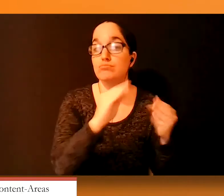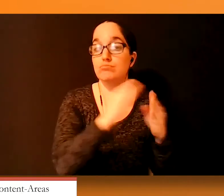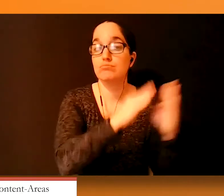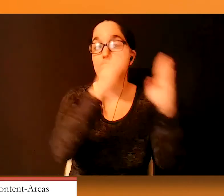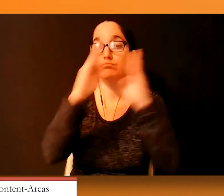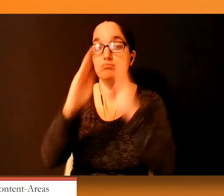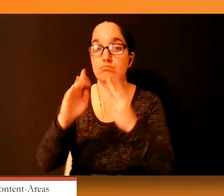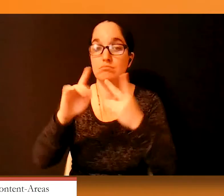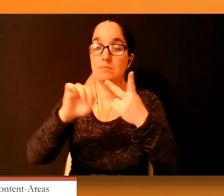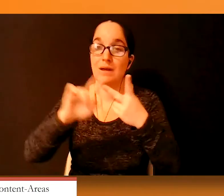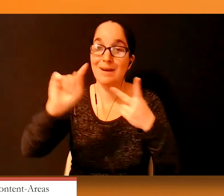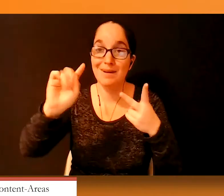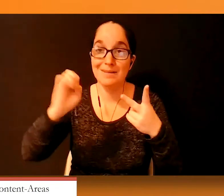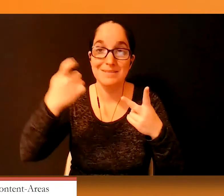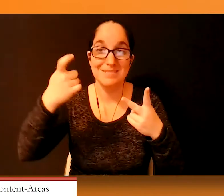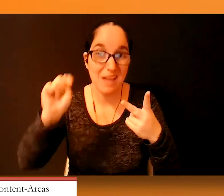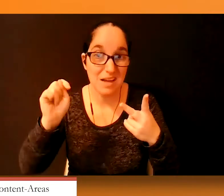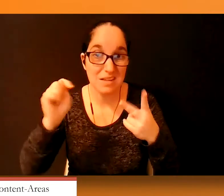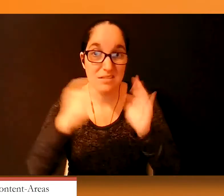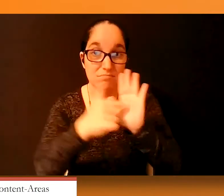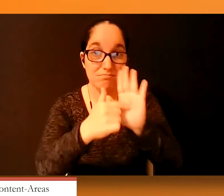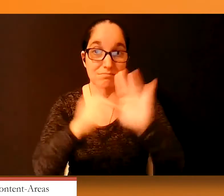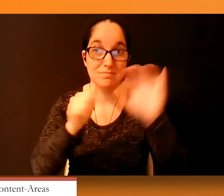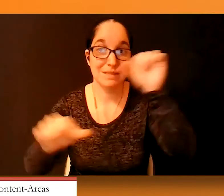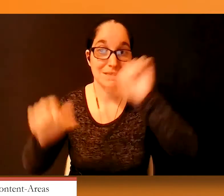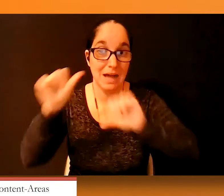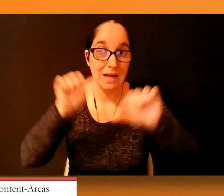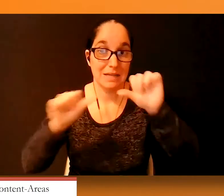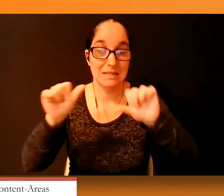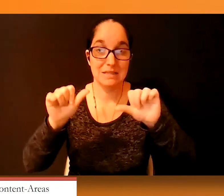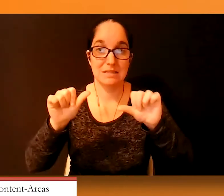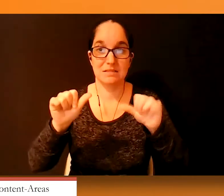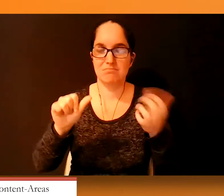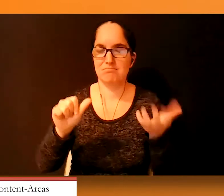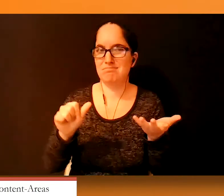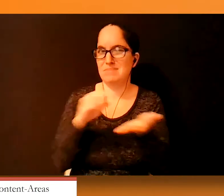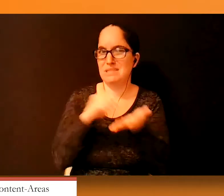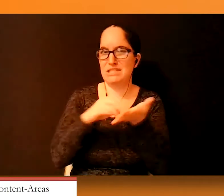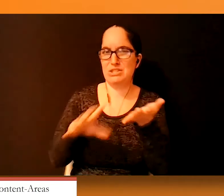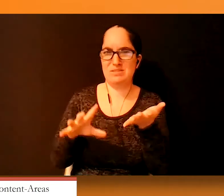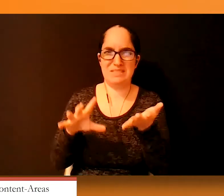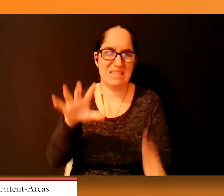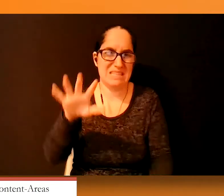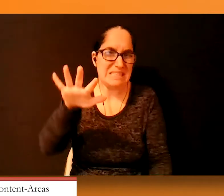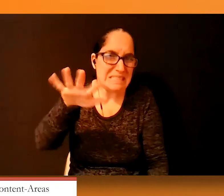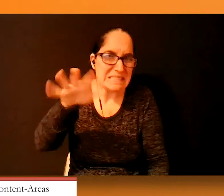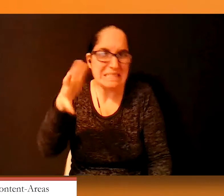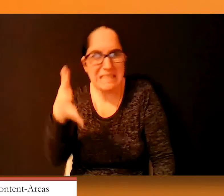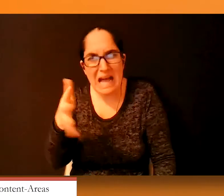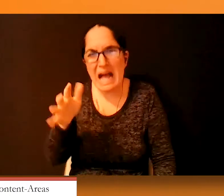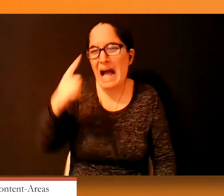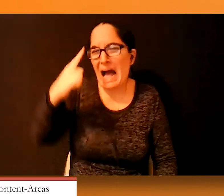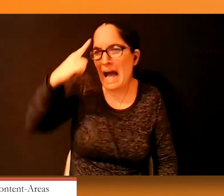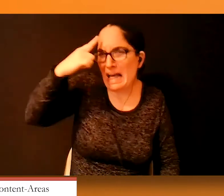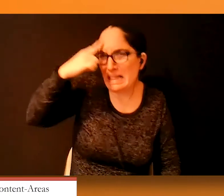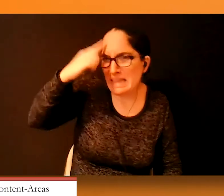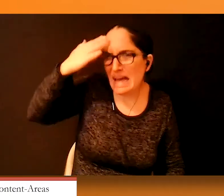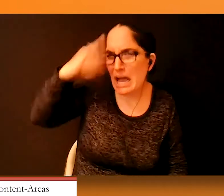to reading texts, like from science, we can't just--the students can't just kind of know the word. They have to fully know the word.